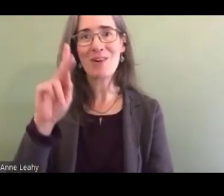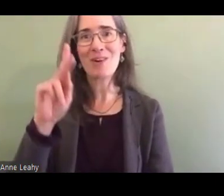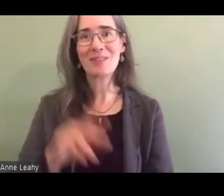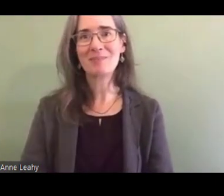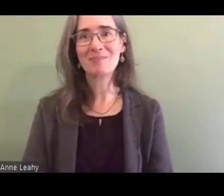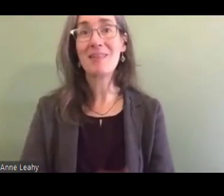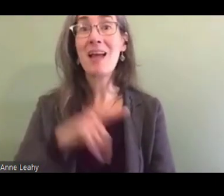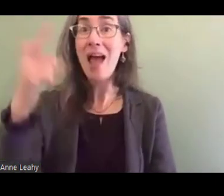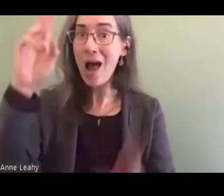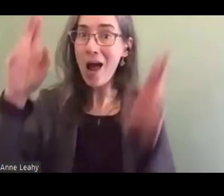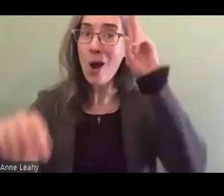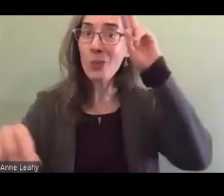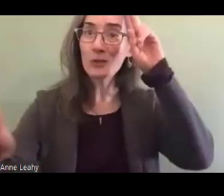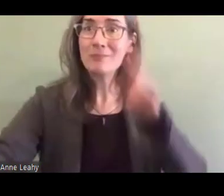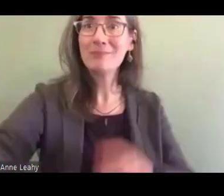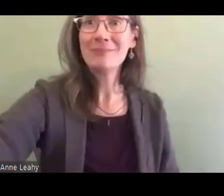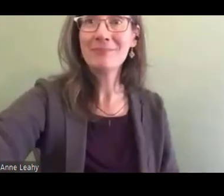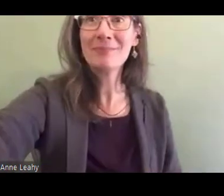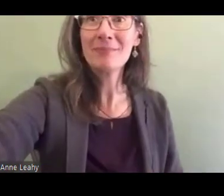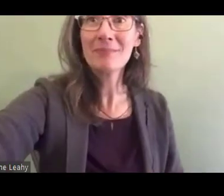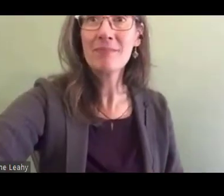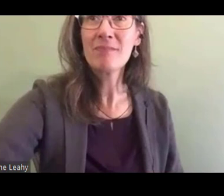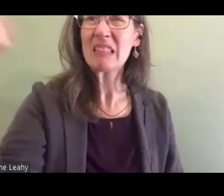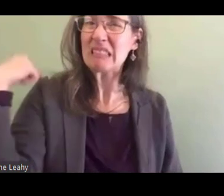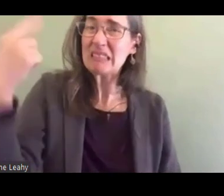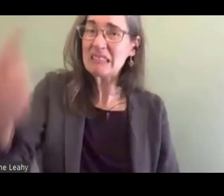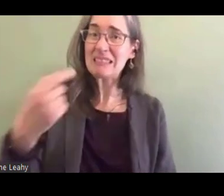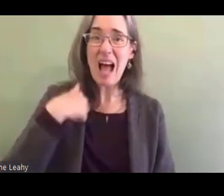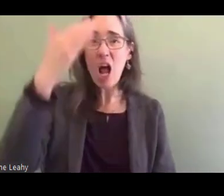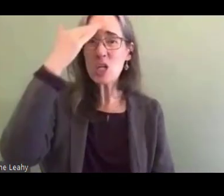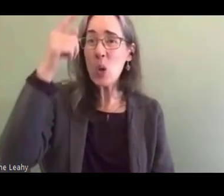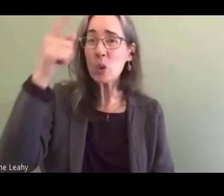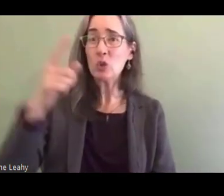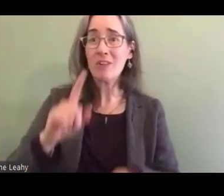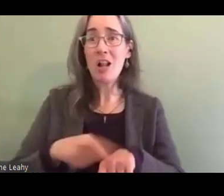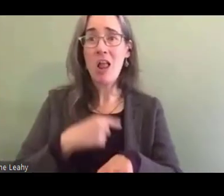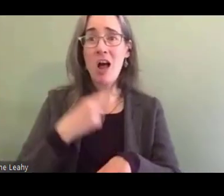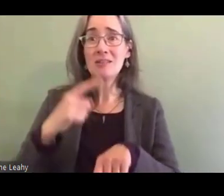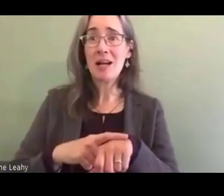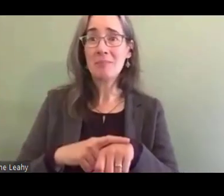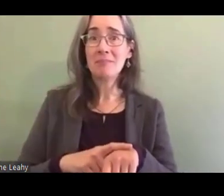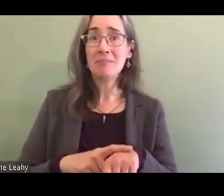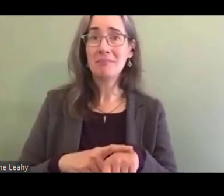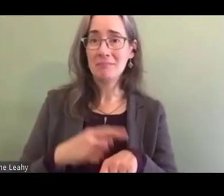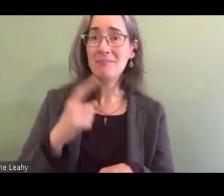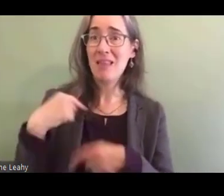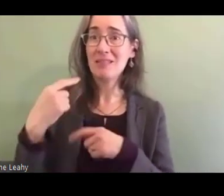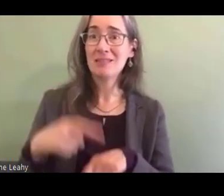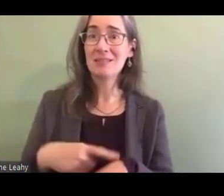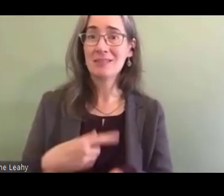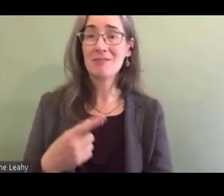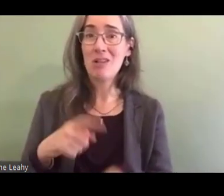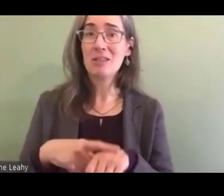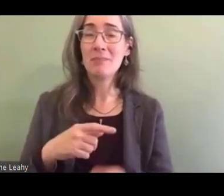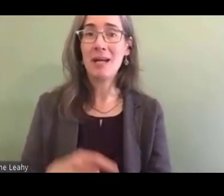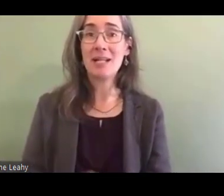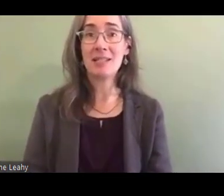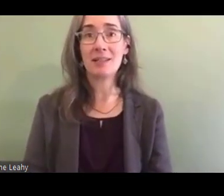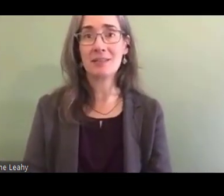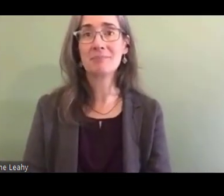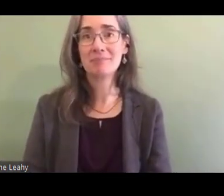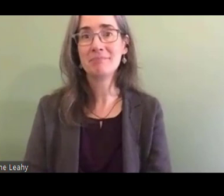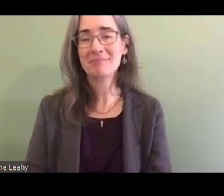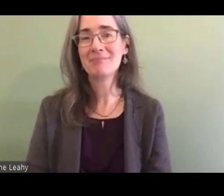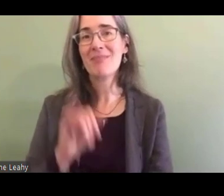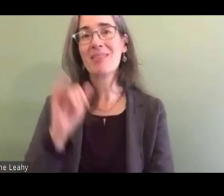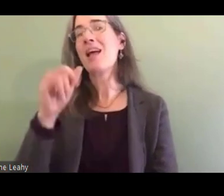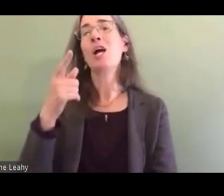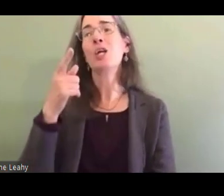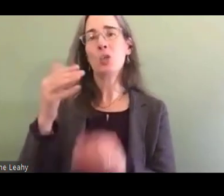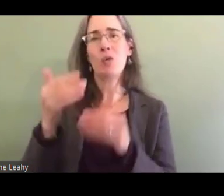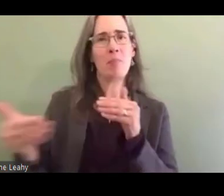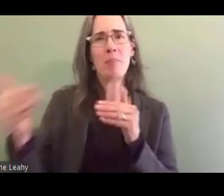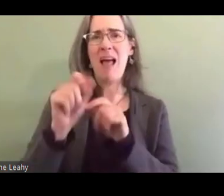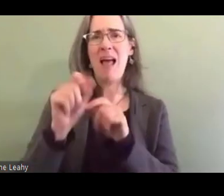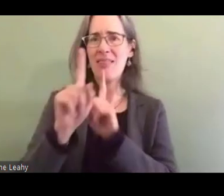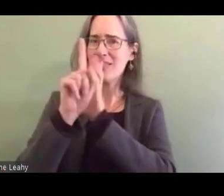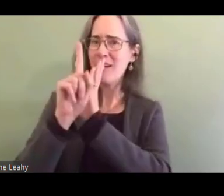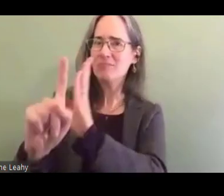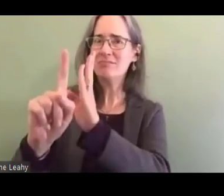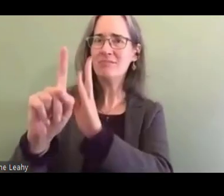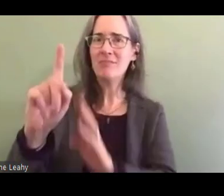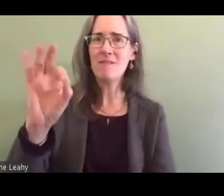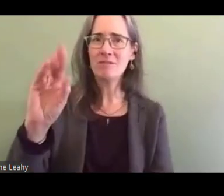Howard, for as long as I have known you, which is for a pretty long time,